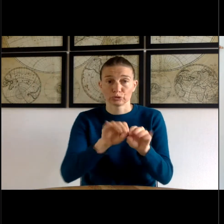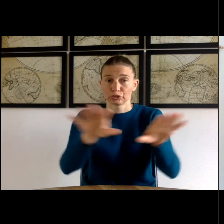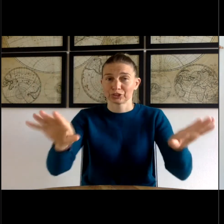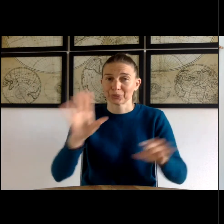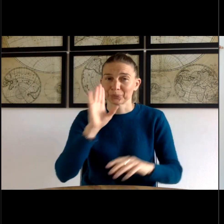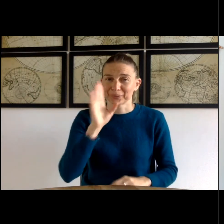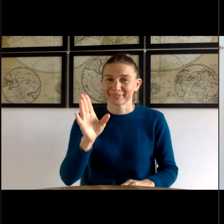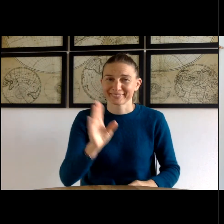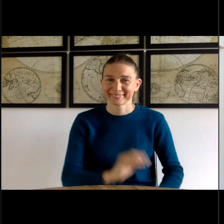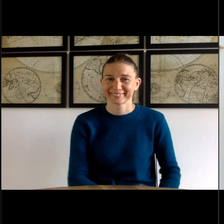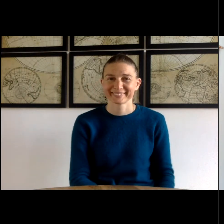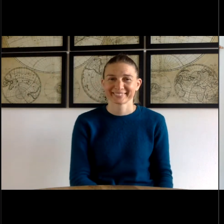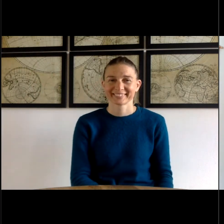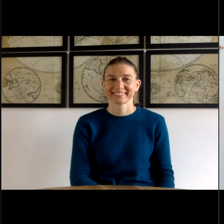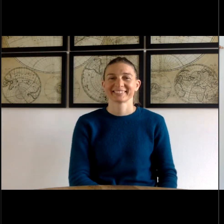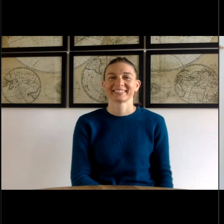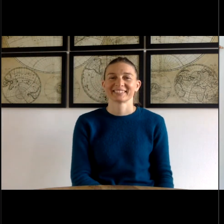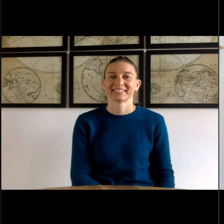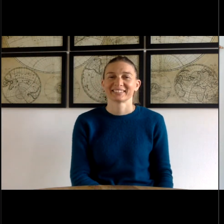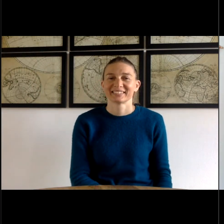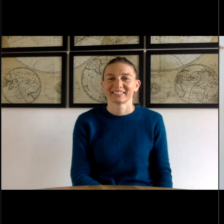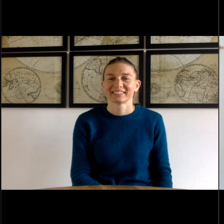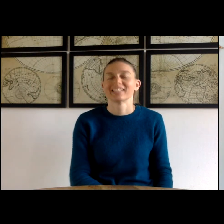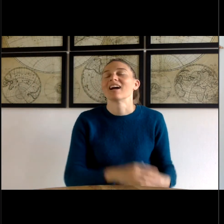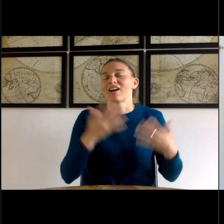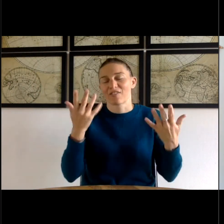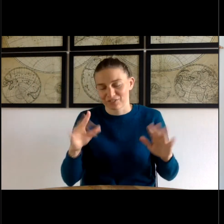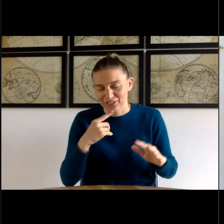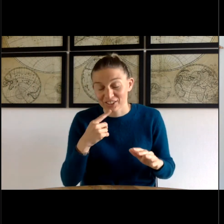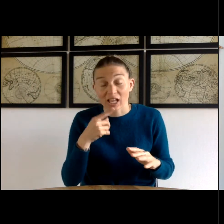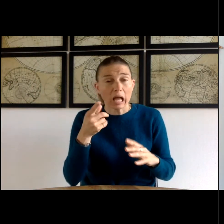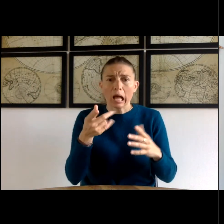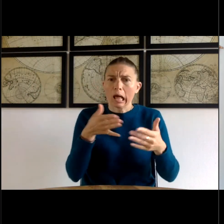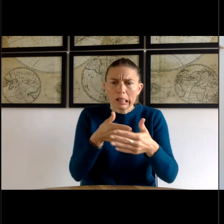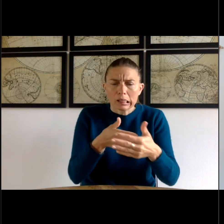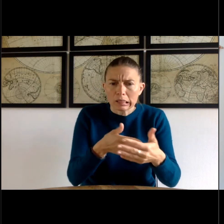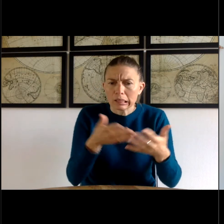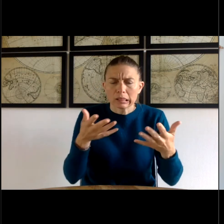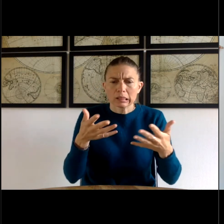If there are any technical problems Marion and Raquel will help you out.